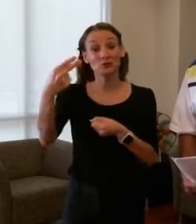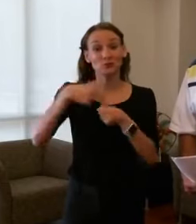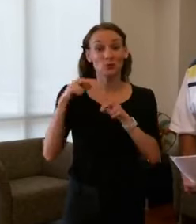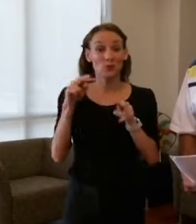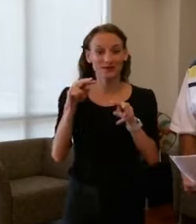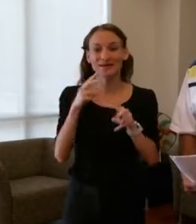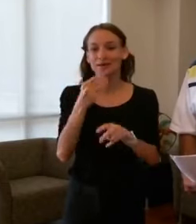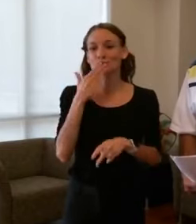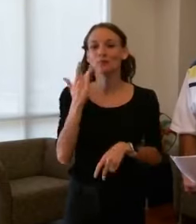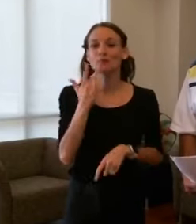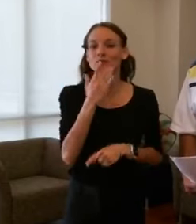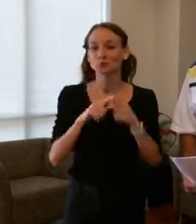and best of luck to you all.